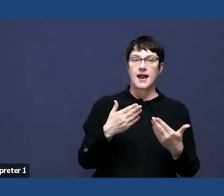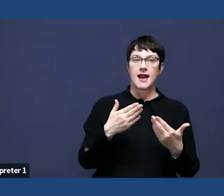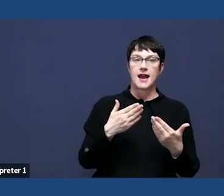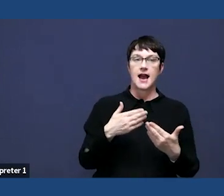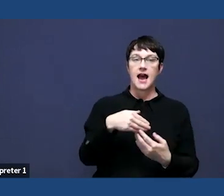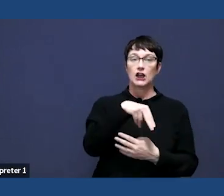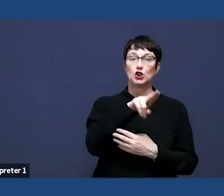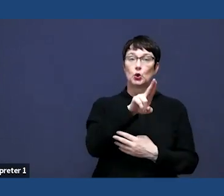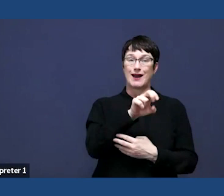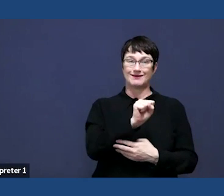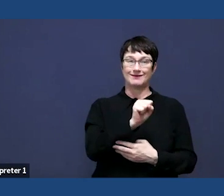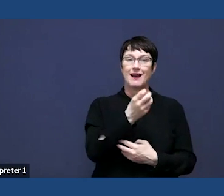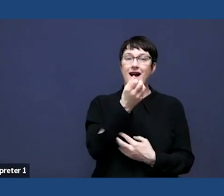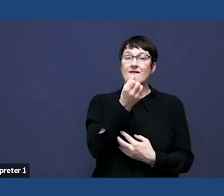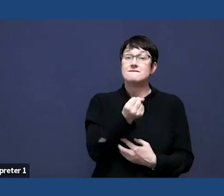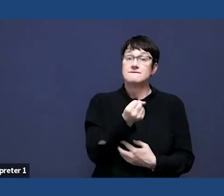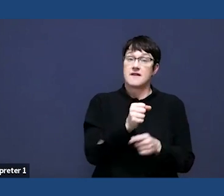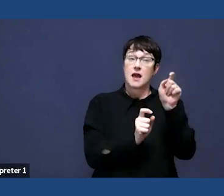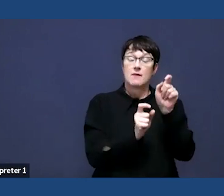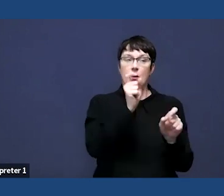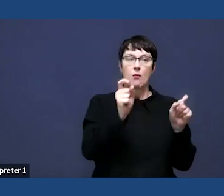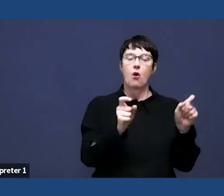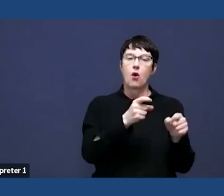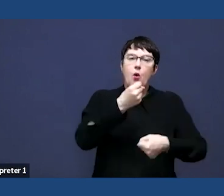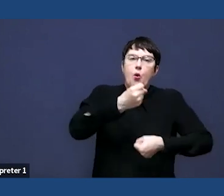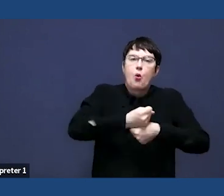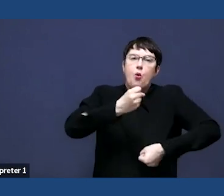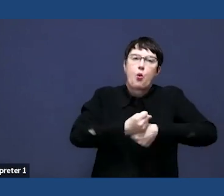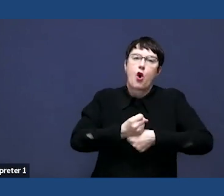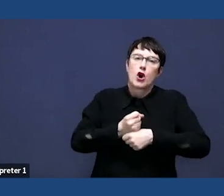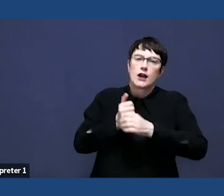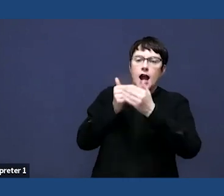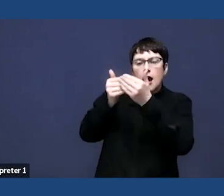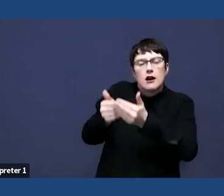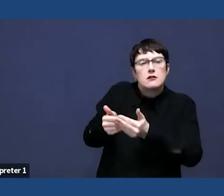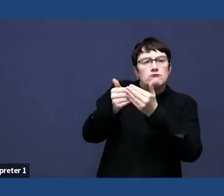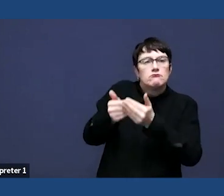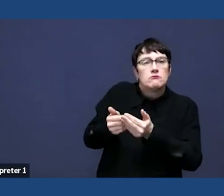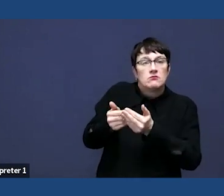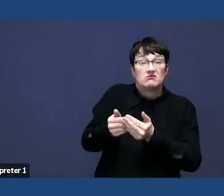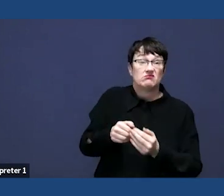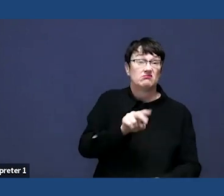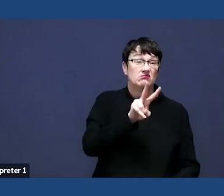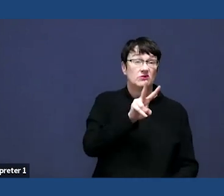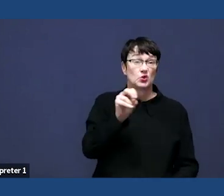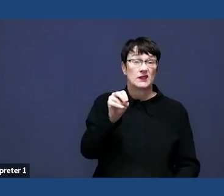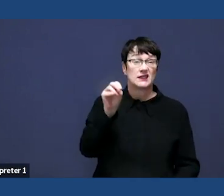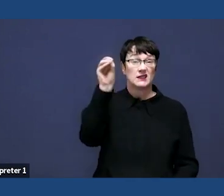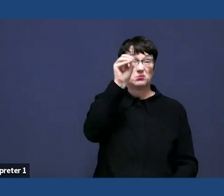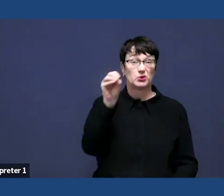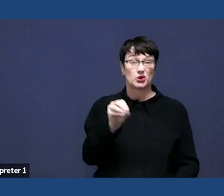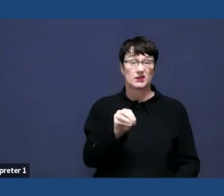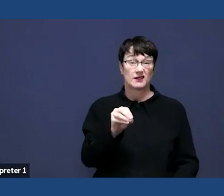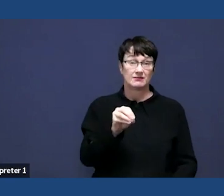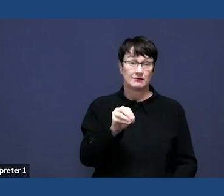Oftentimes they're not equipped to do the care giving tasks and need training and need